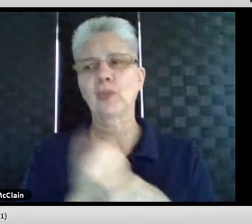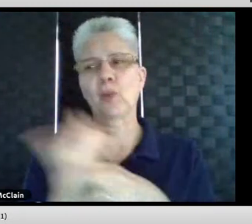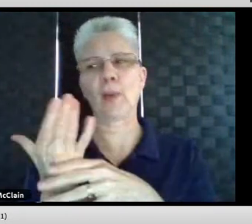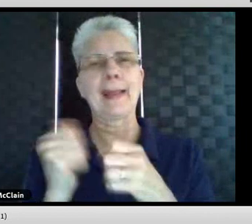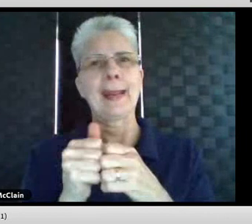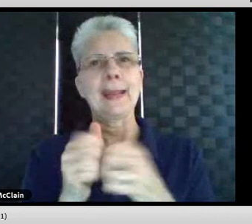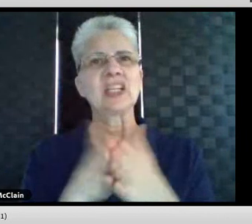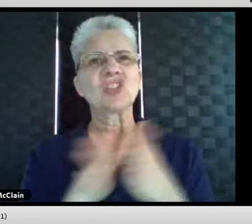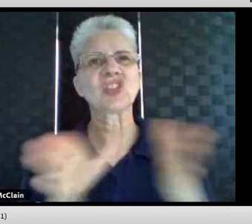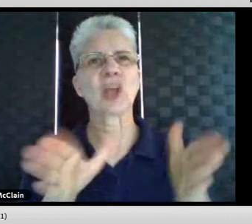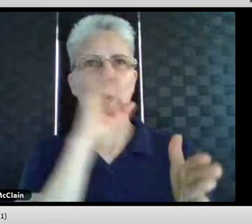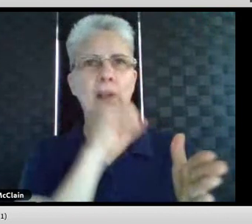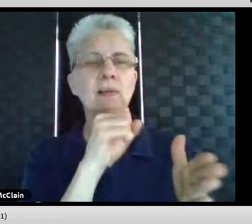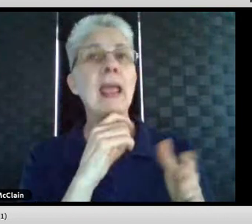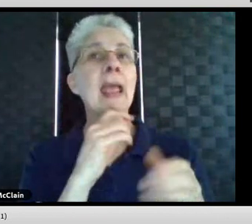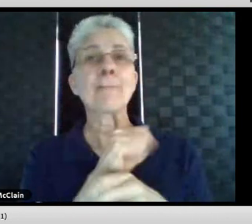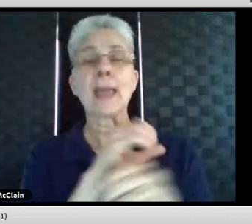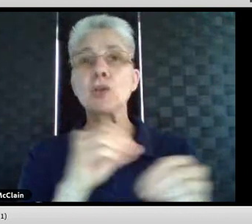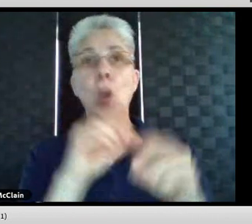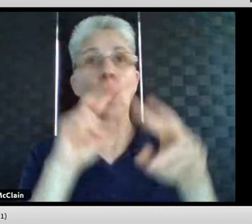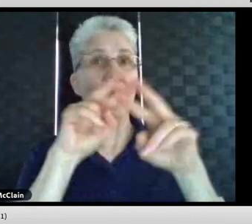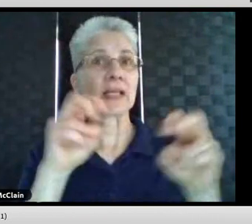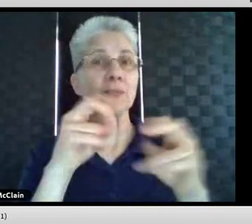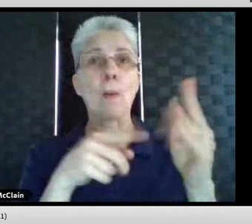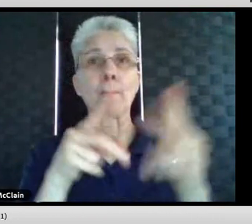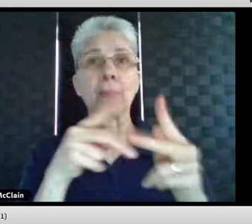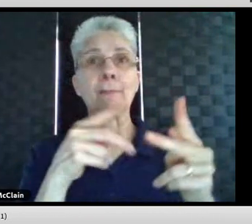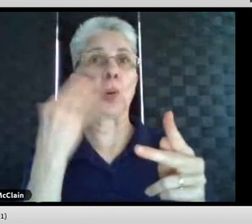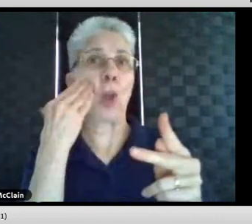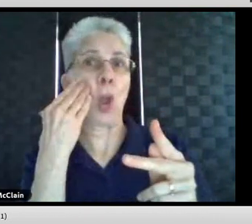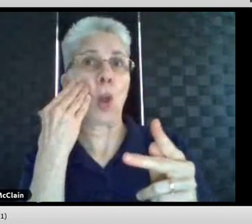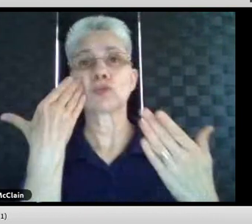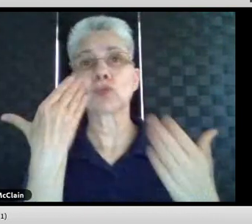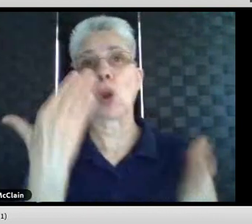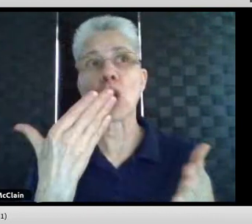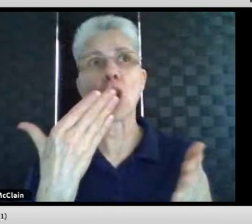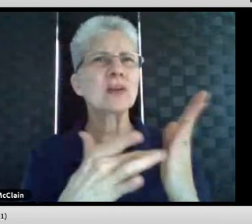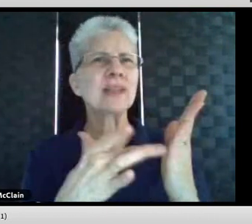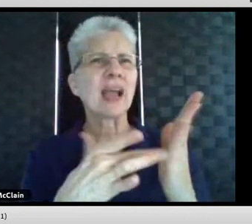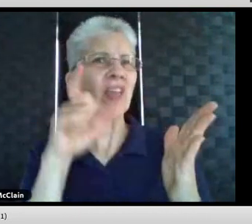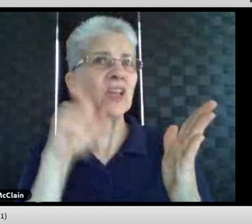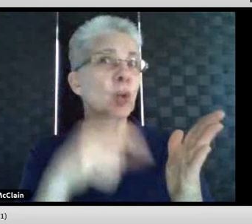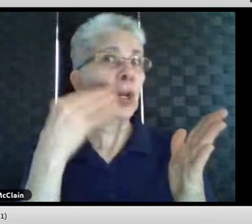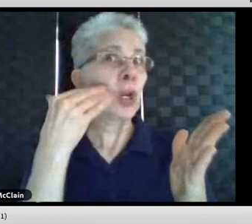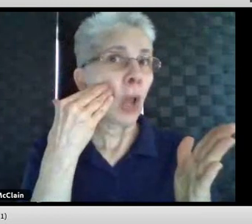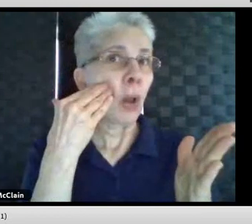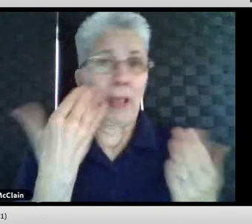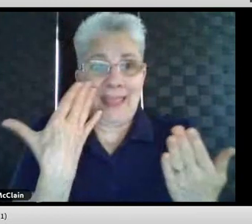And then make no assessments about what people know or don't know or what technology you think they should know and they don't, you know, especially